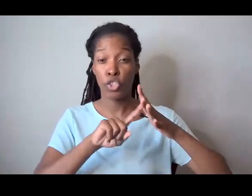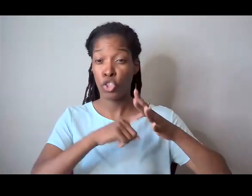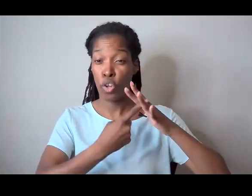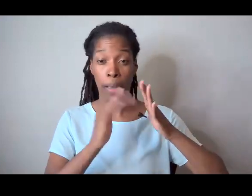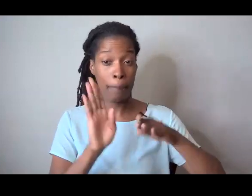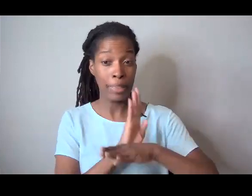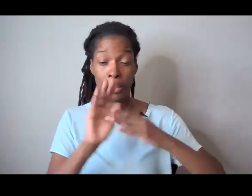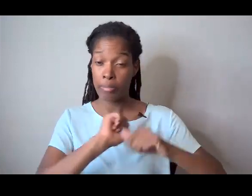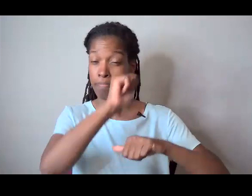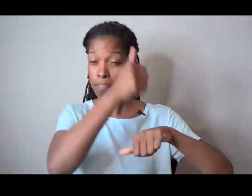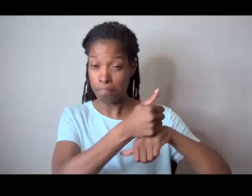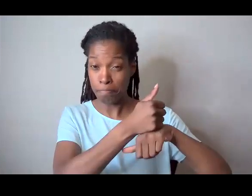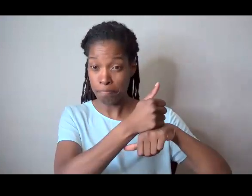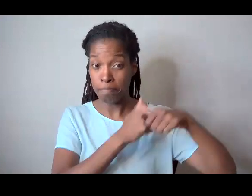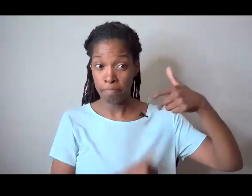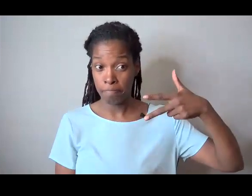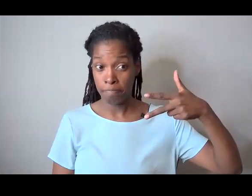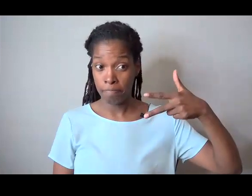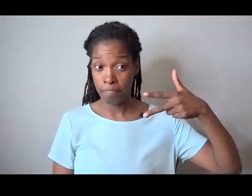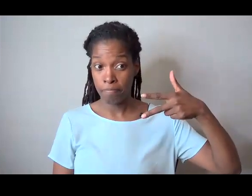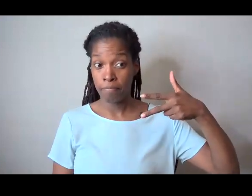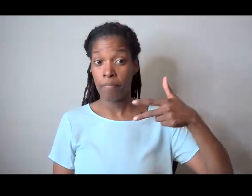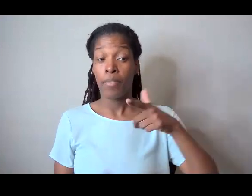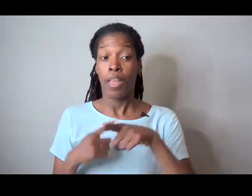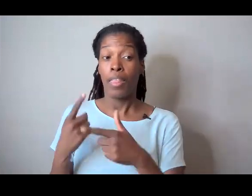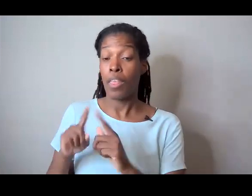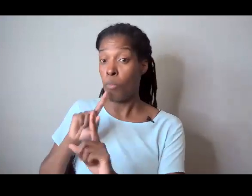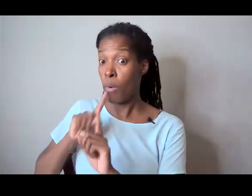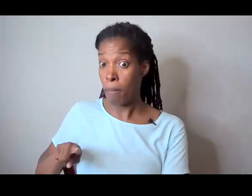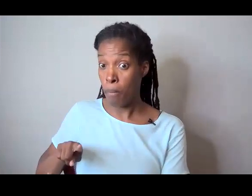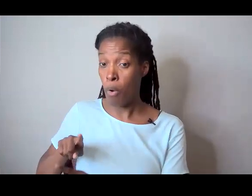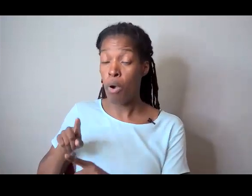And then I've got a list of things that you would report on an ongoing basis.